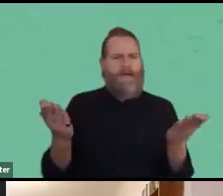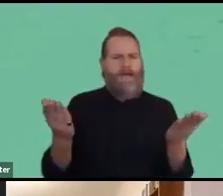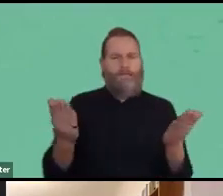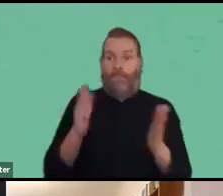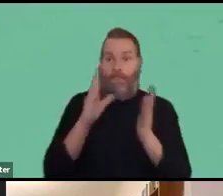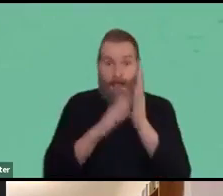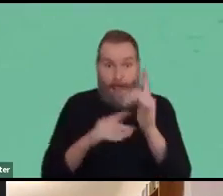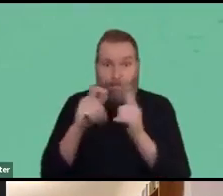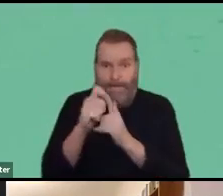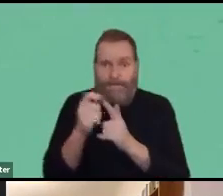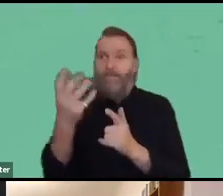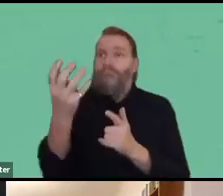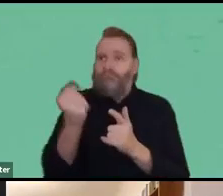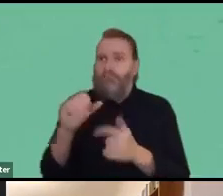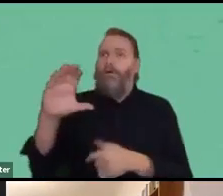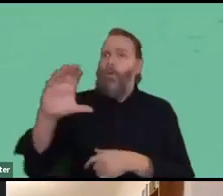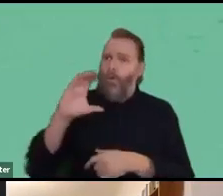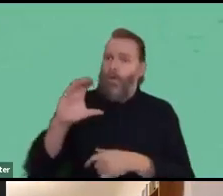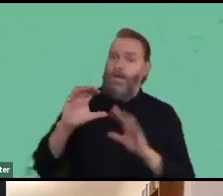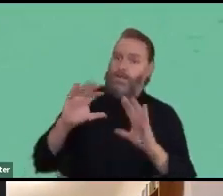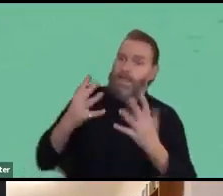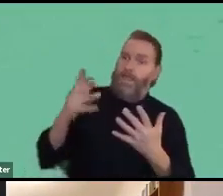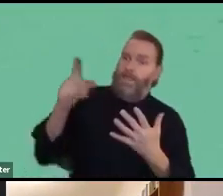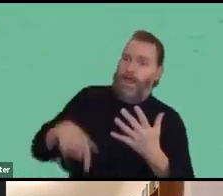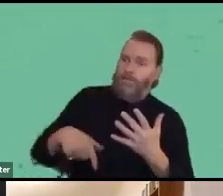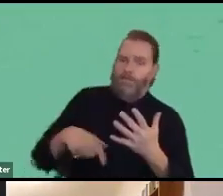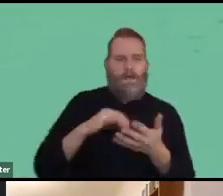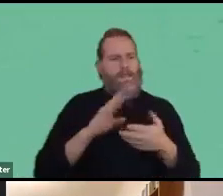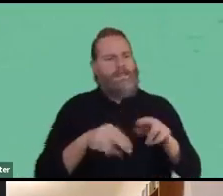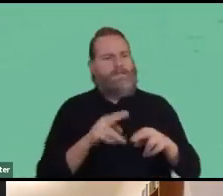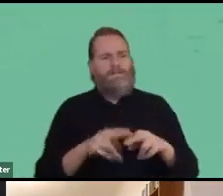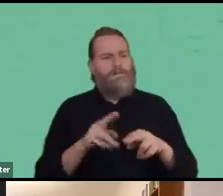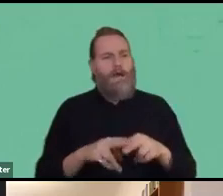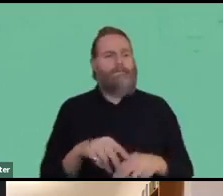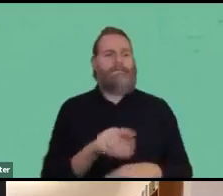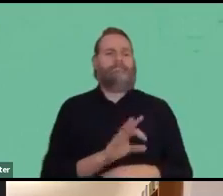that's the way that they treat MPs as opposed to the way that they treat our members